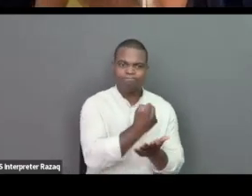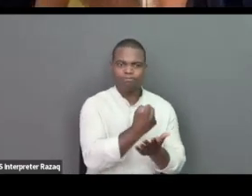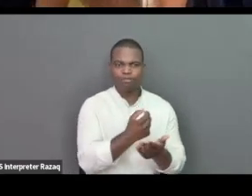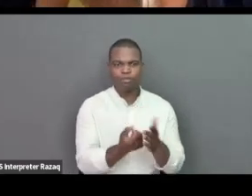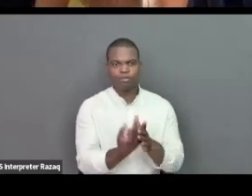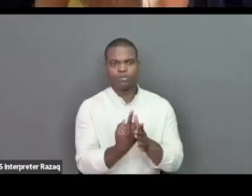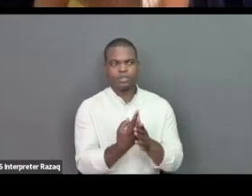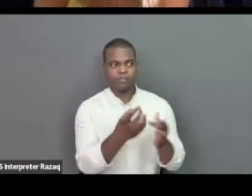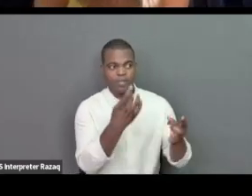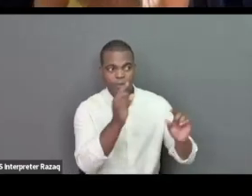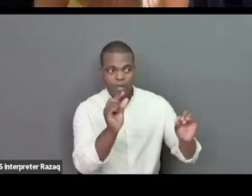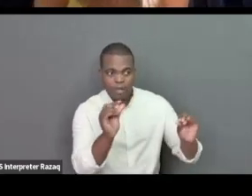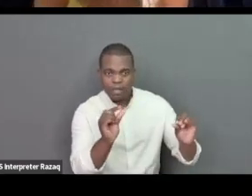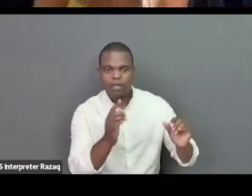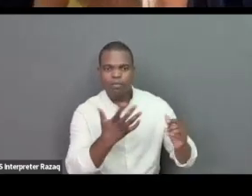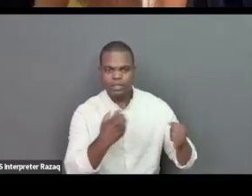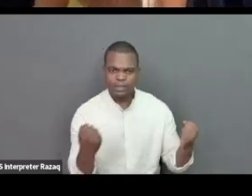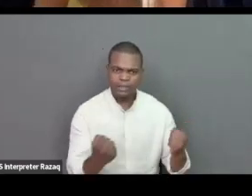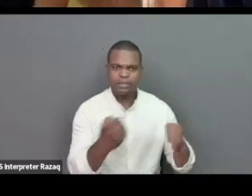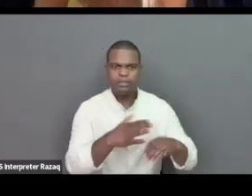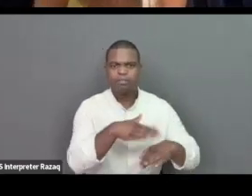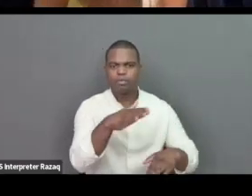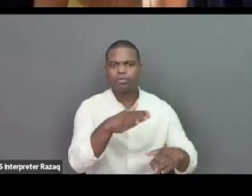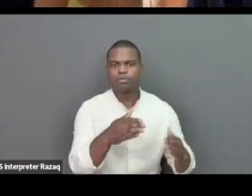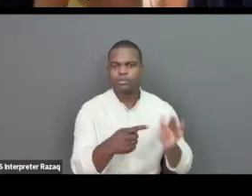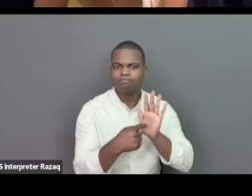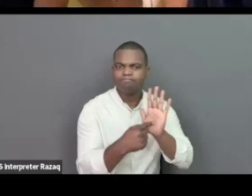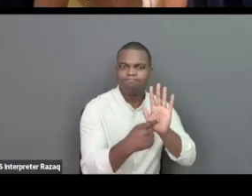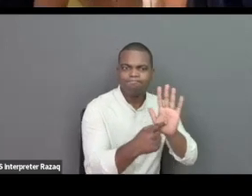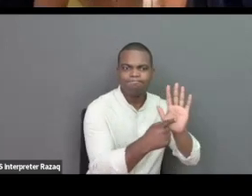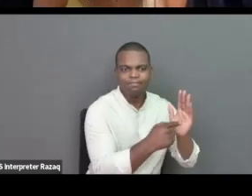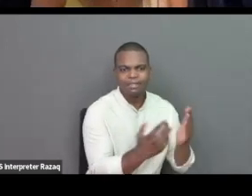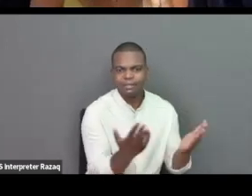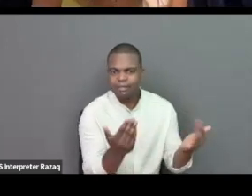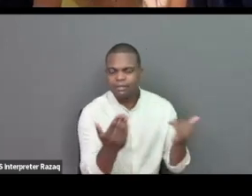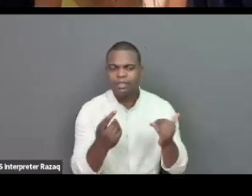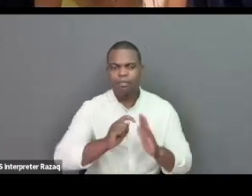when we come to the next steps, a scaling-up approach. So, not only will